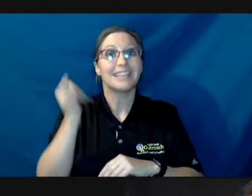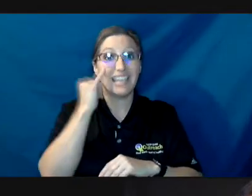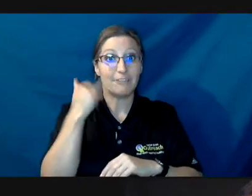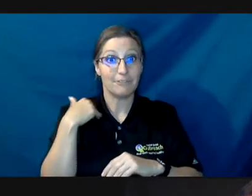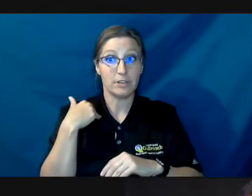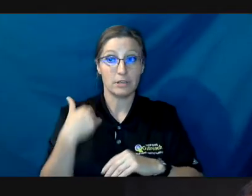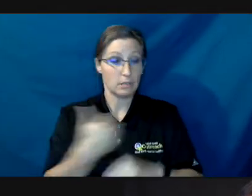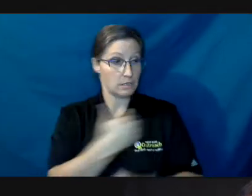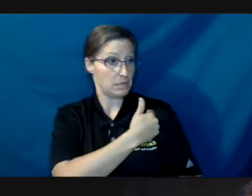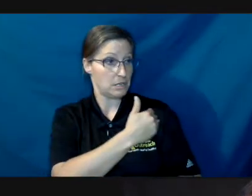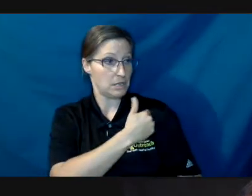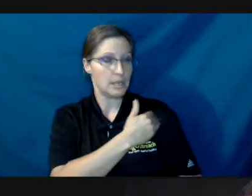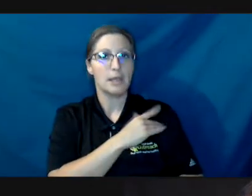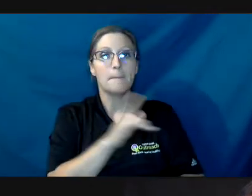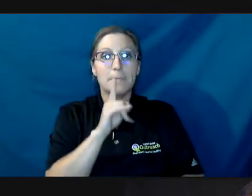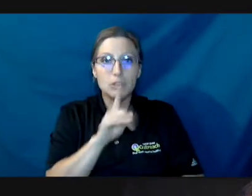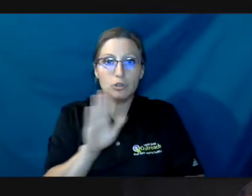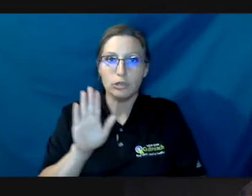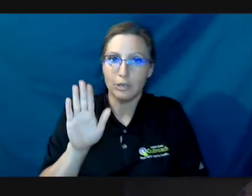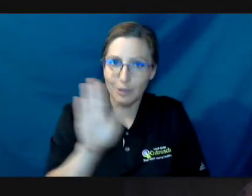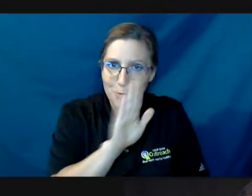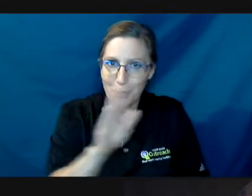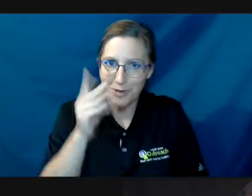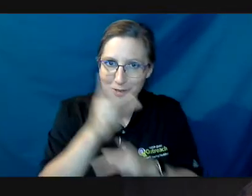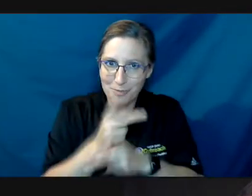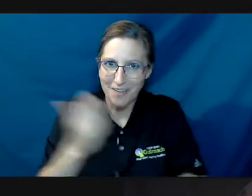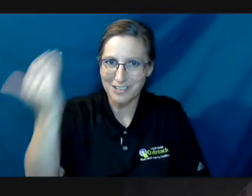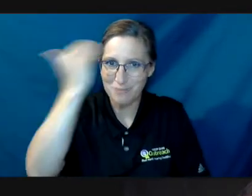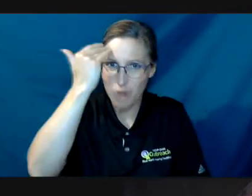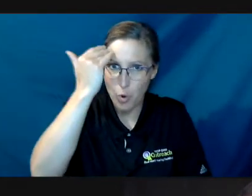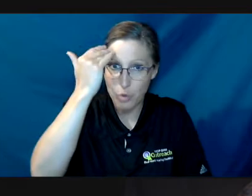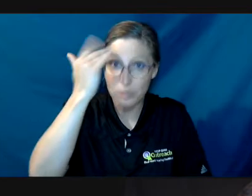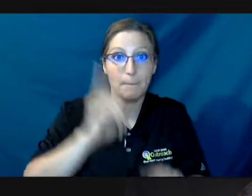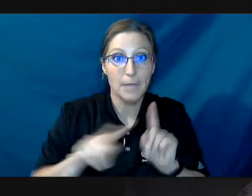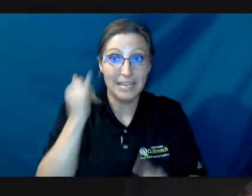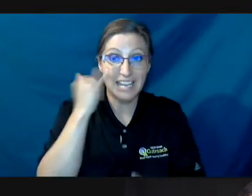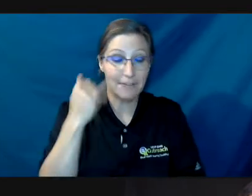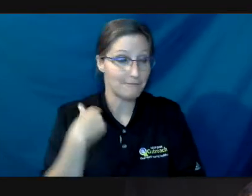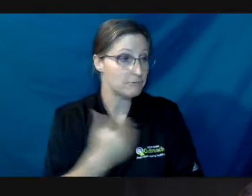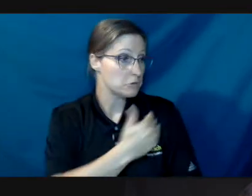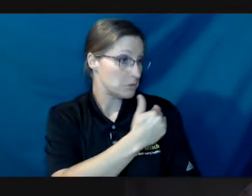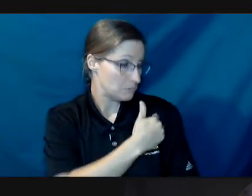make sure the supervisor, your supervisor, is aware that okay but if there is an emergency